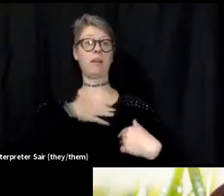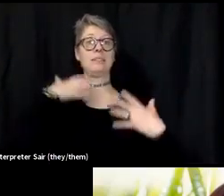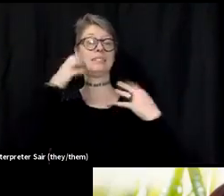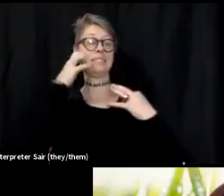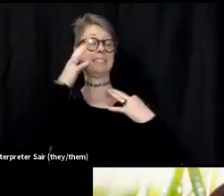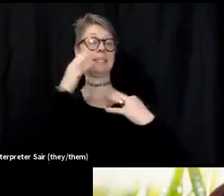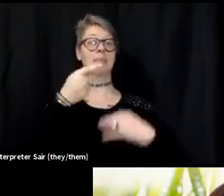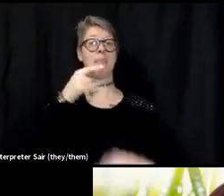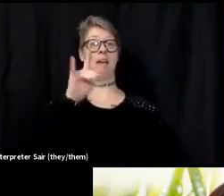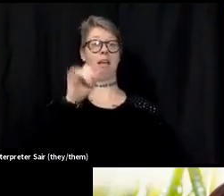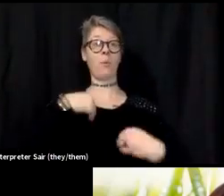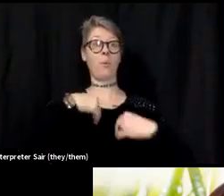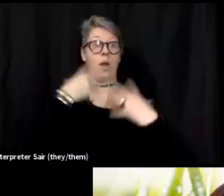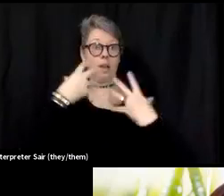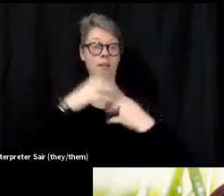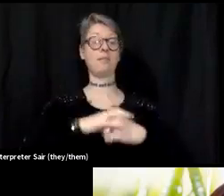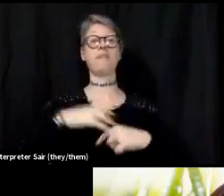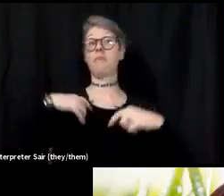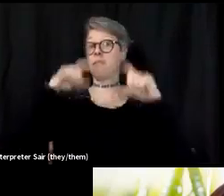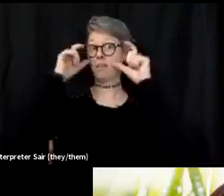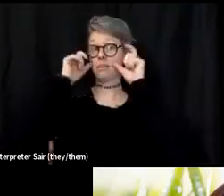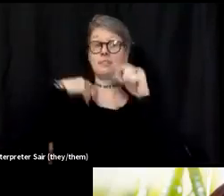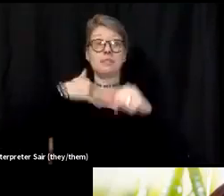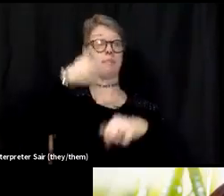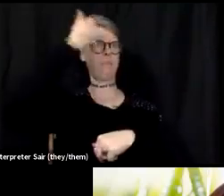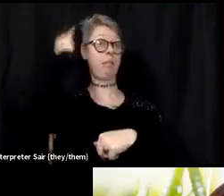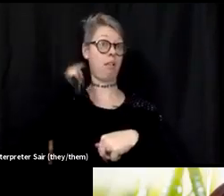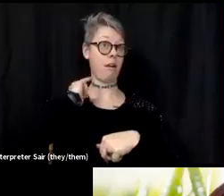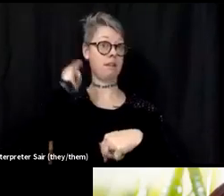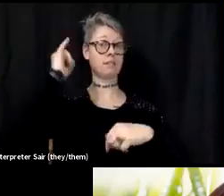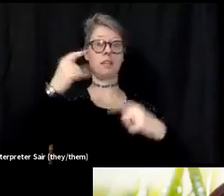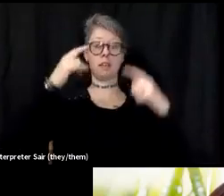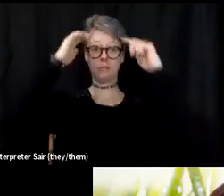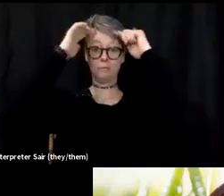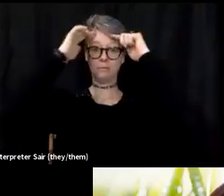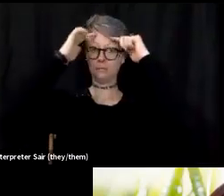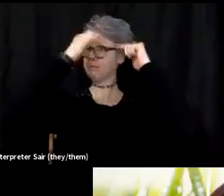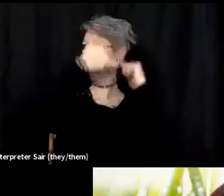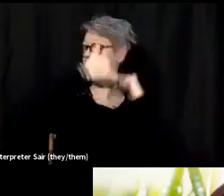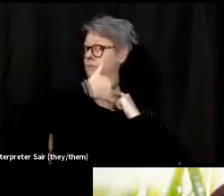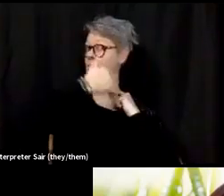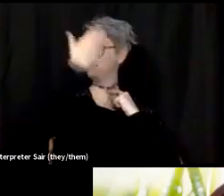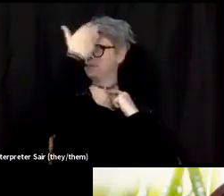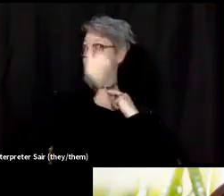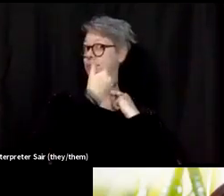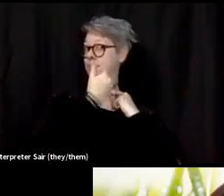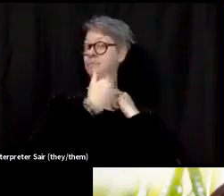skin. I'm wearing glasses. I have I have blonde hair with a big bang I have blonde hair with a big